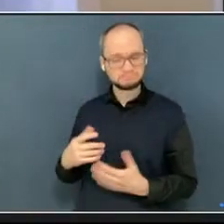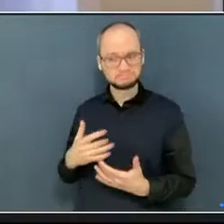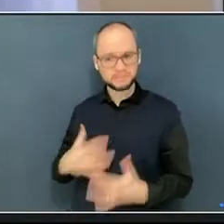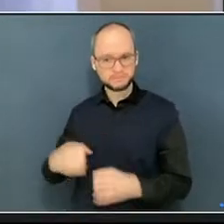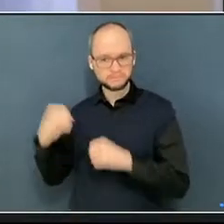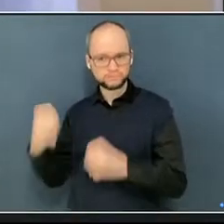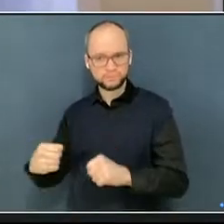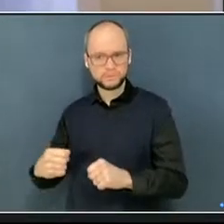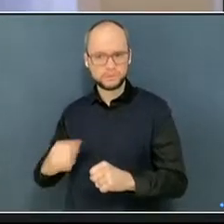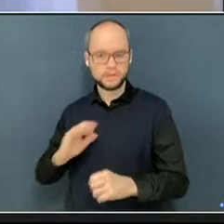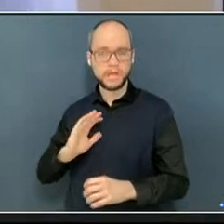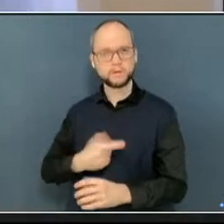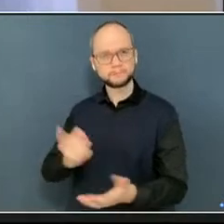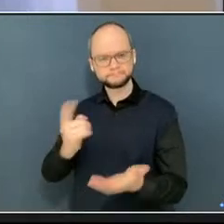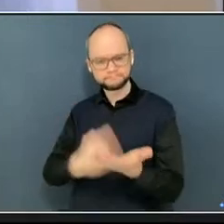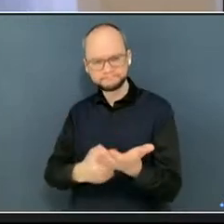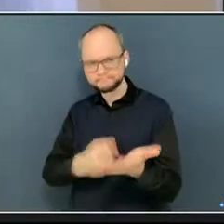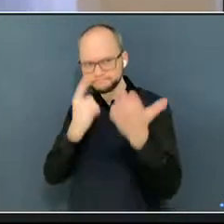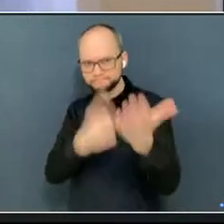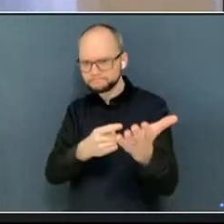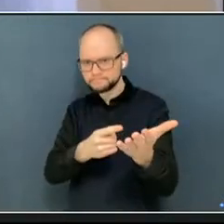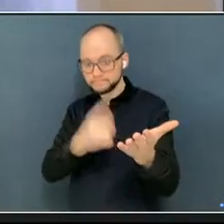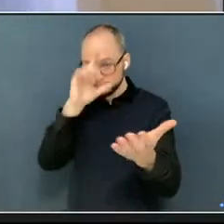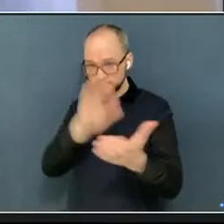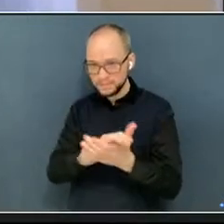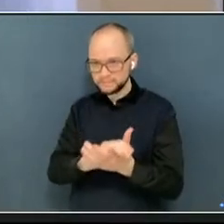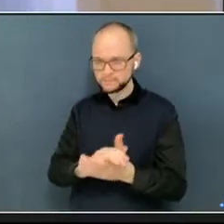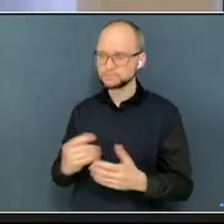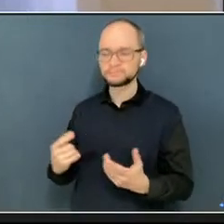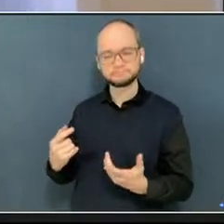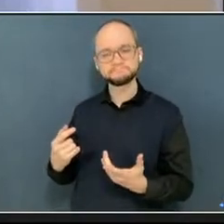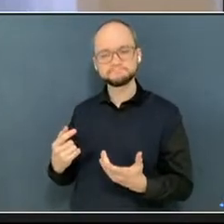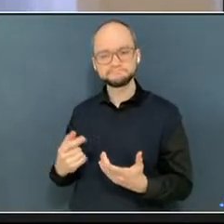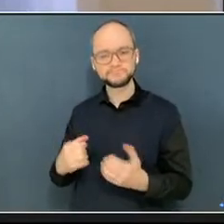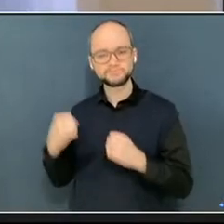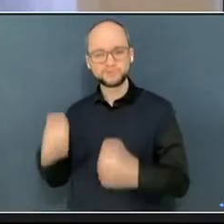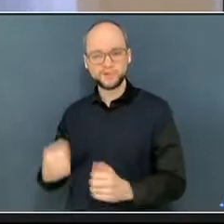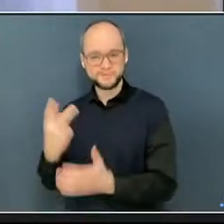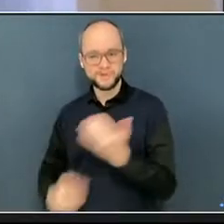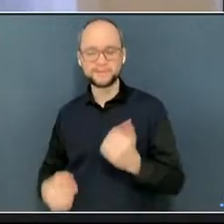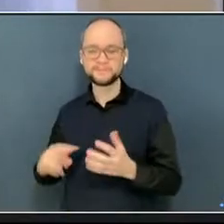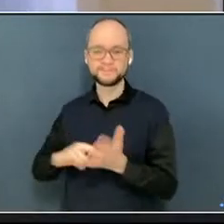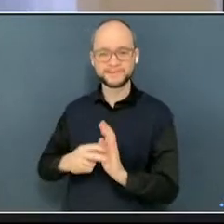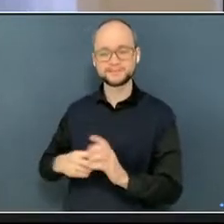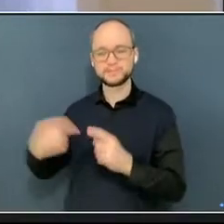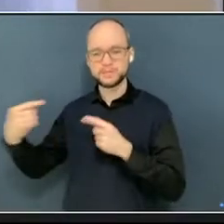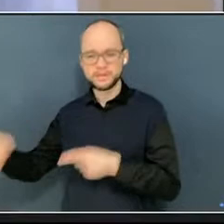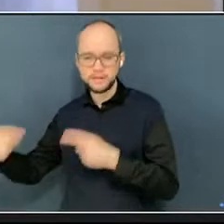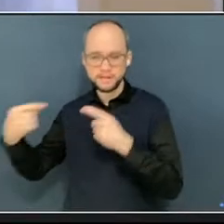And we would argue back and forth, back and forth as we sat on my porch overlooking the bay.